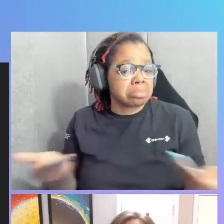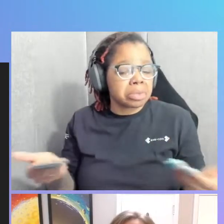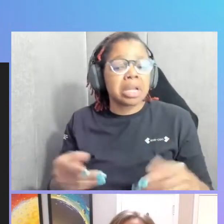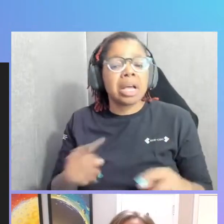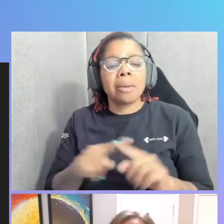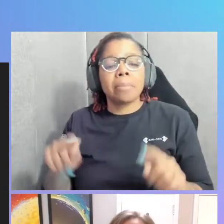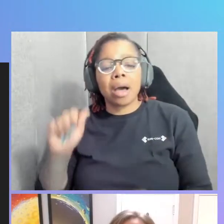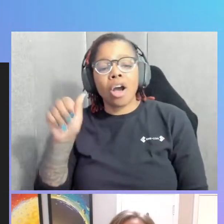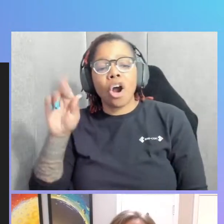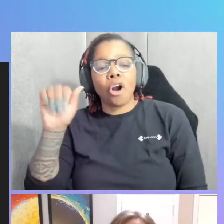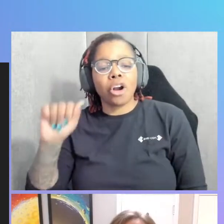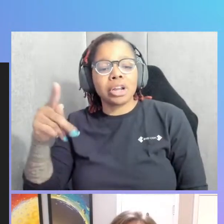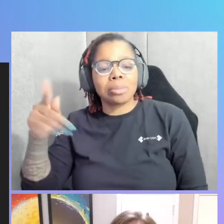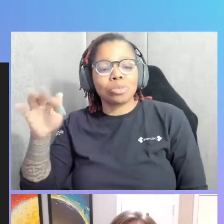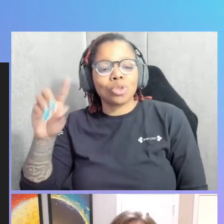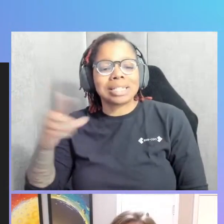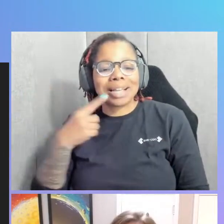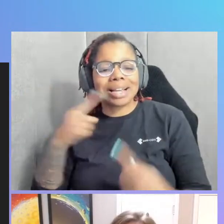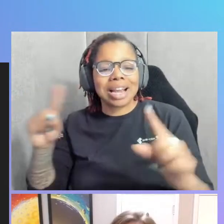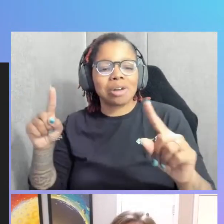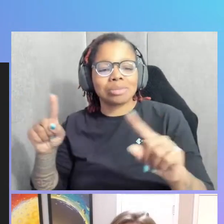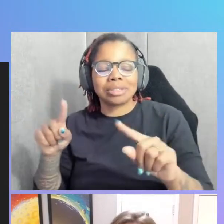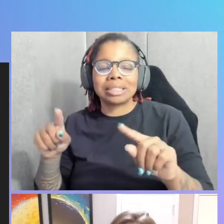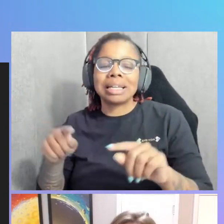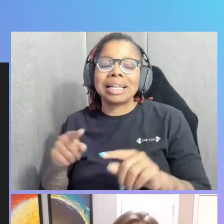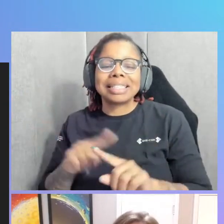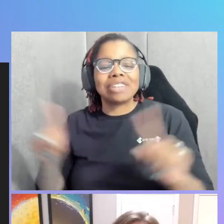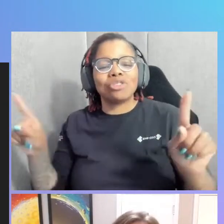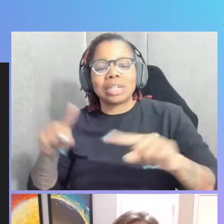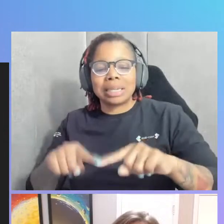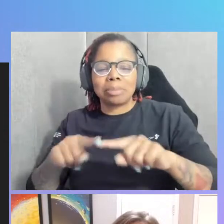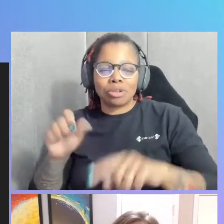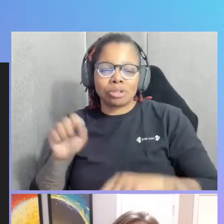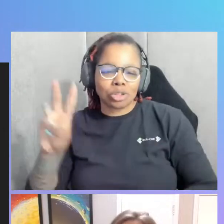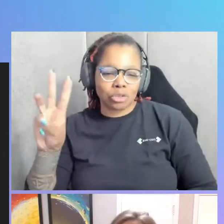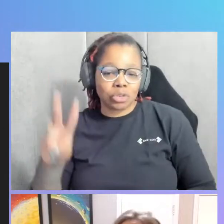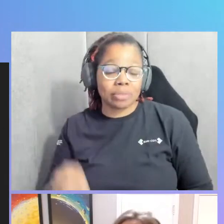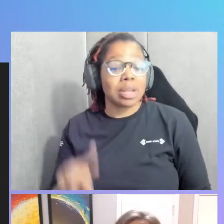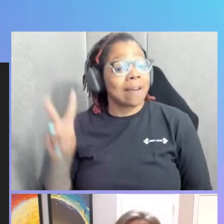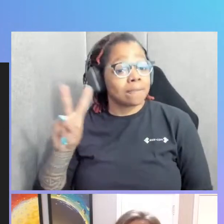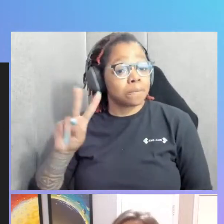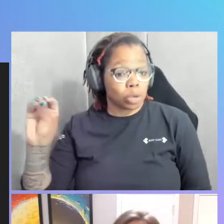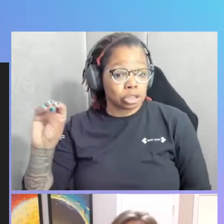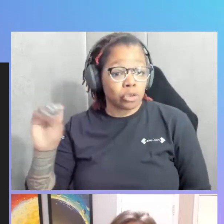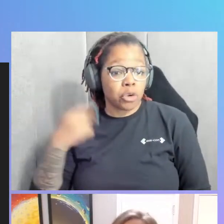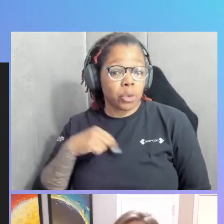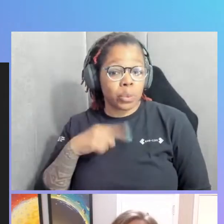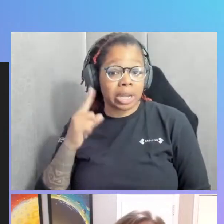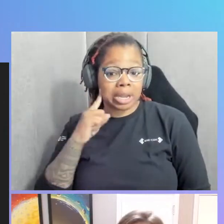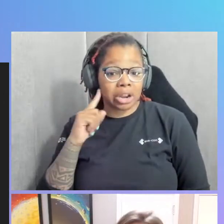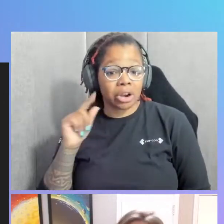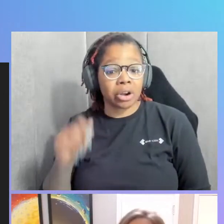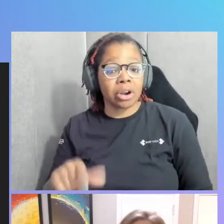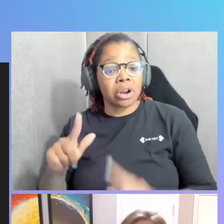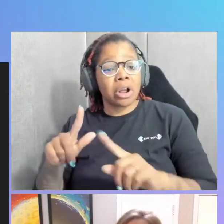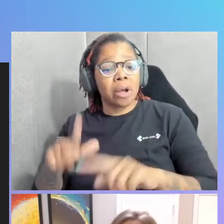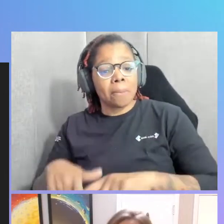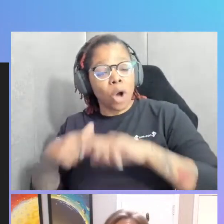a little differently depending on the software, with VoiceOver,